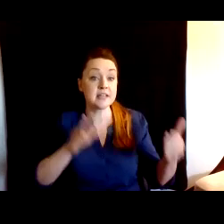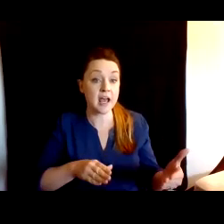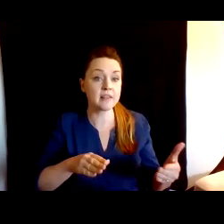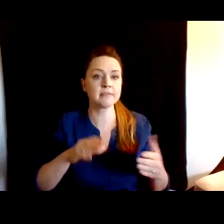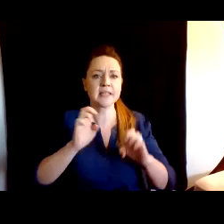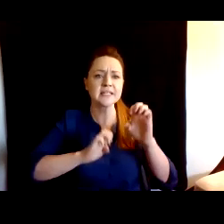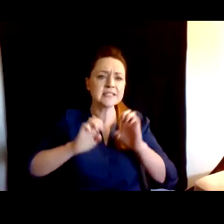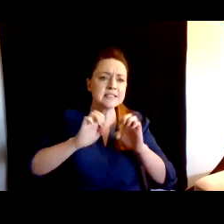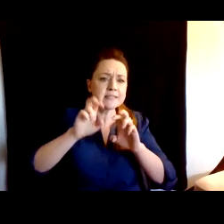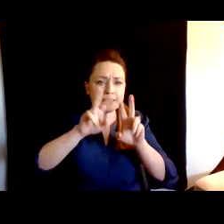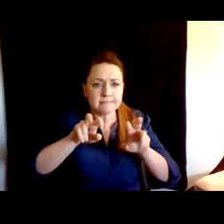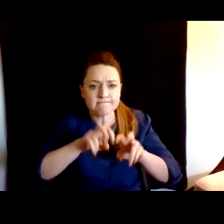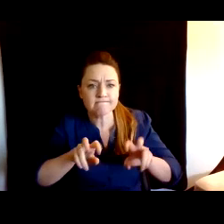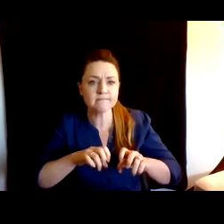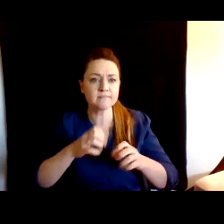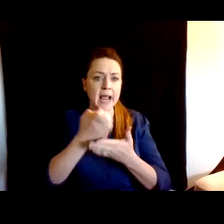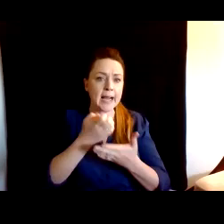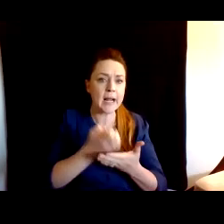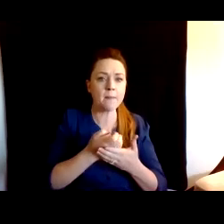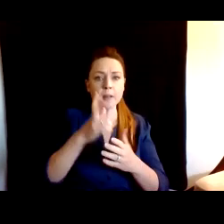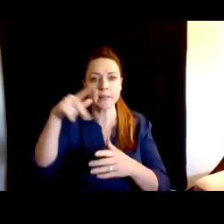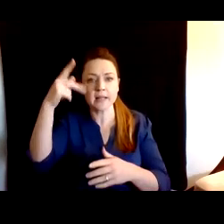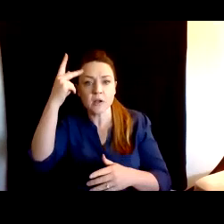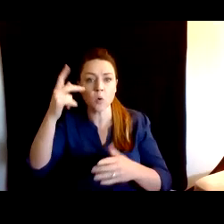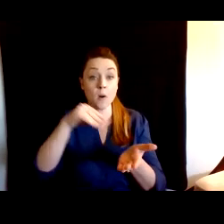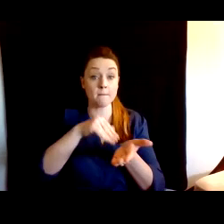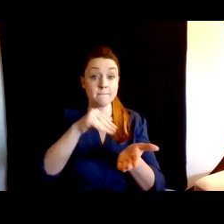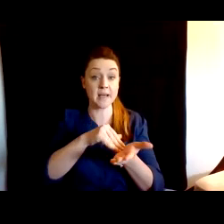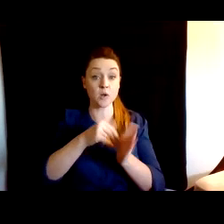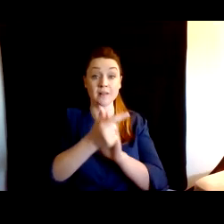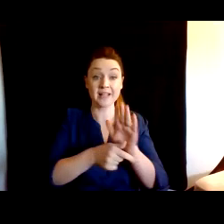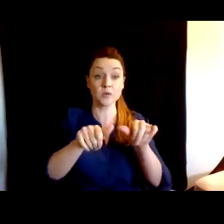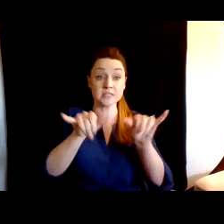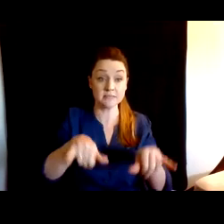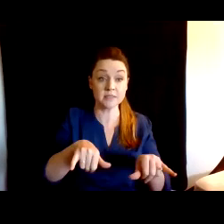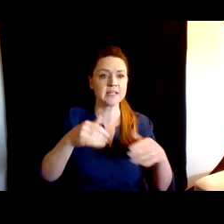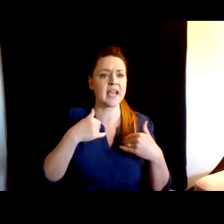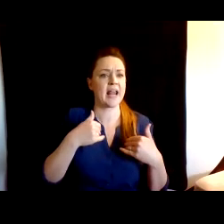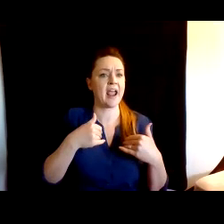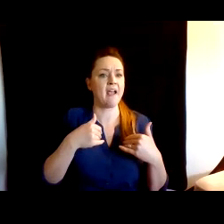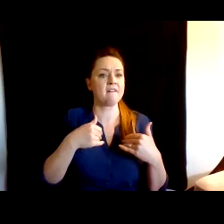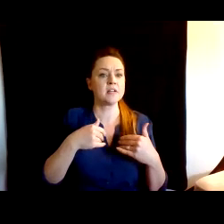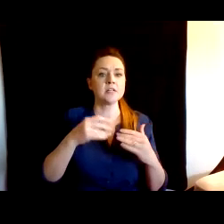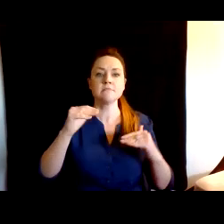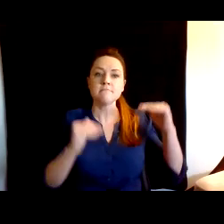and legal systems can have a disproportionately negative impact on marginalized groups and communities.